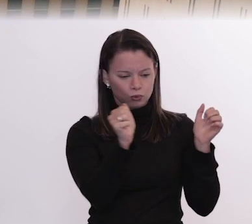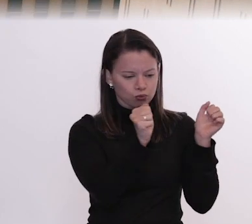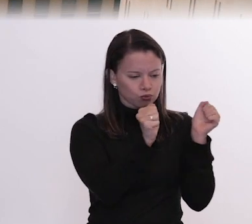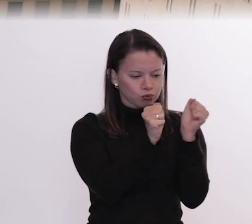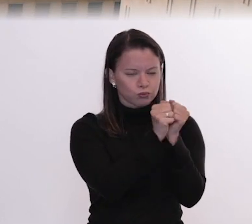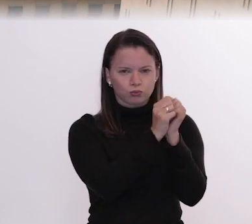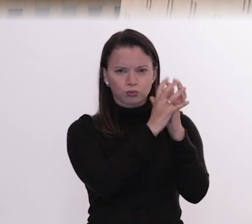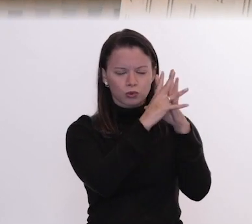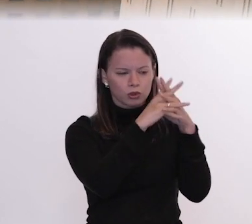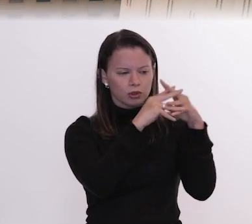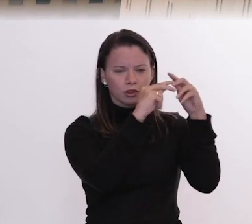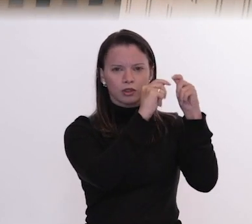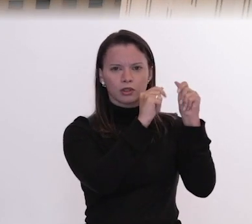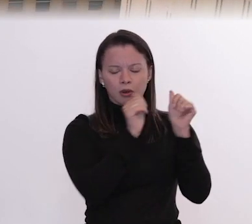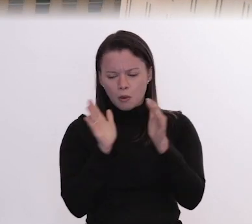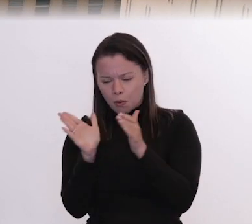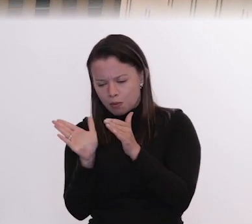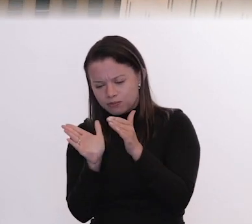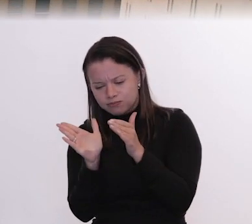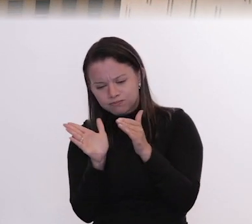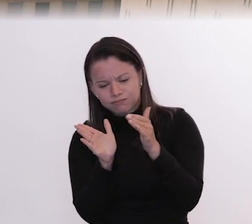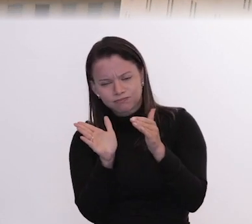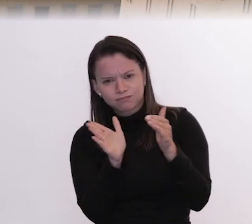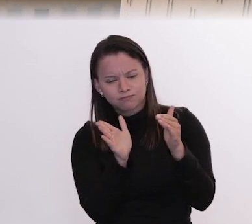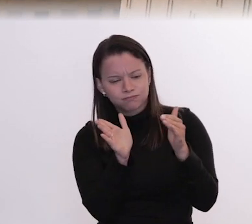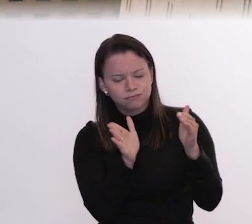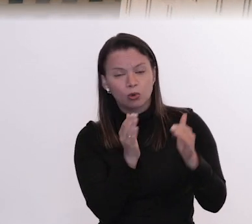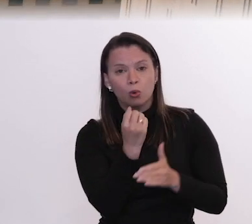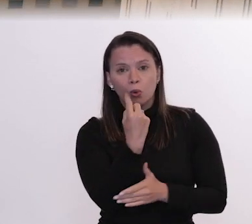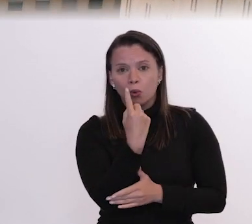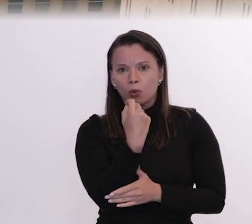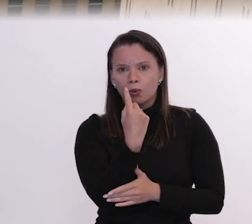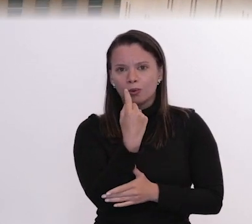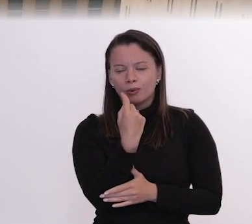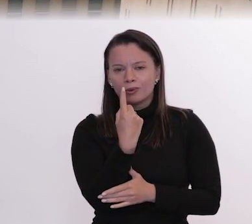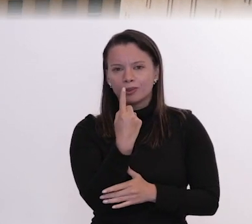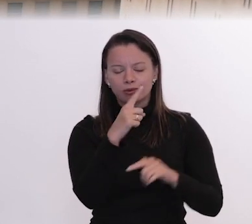times of the site of which the material is made,